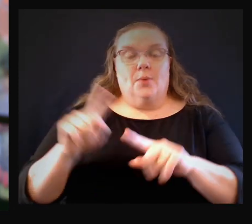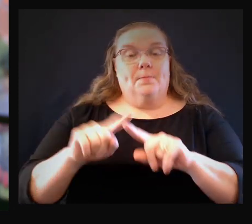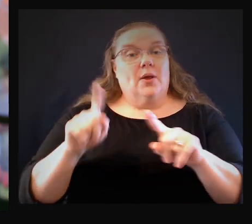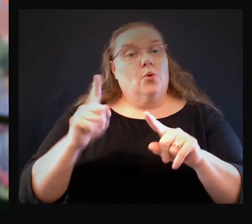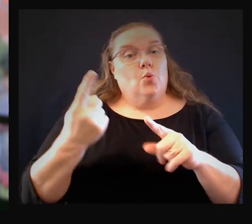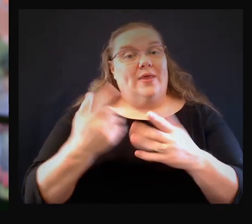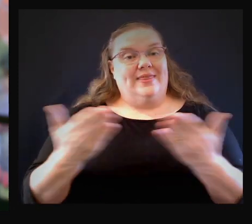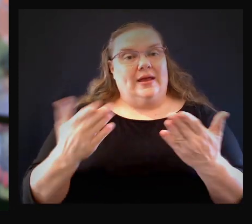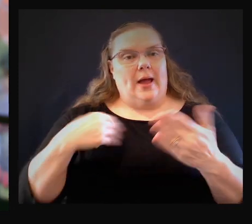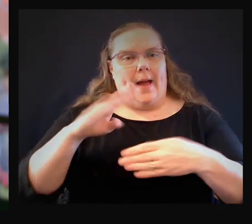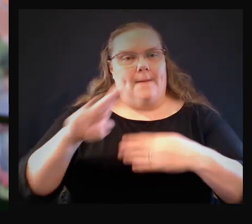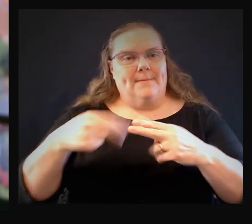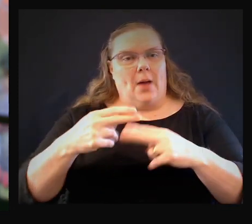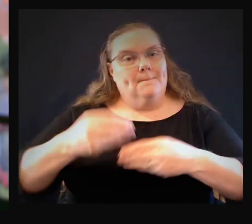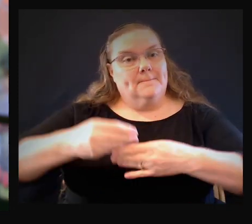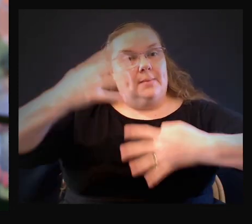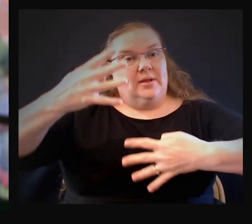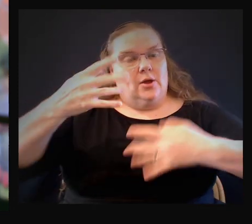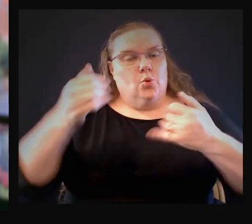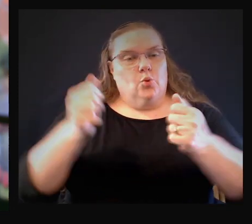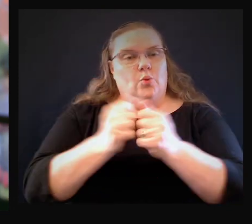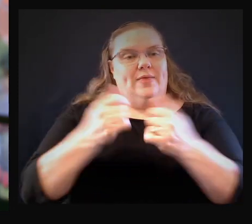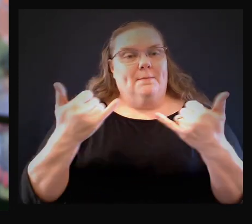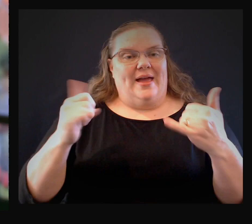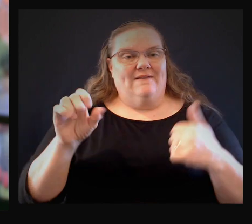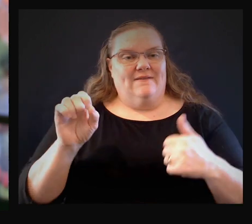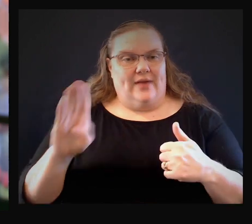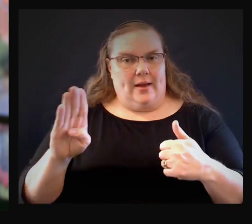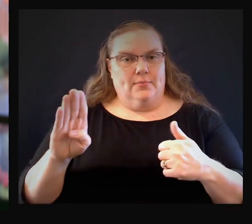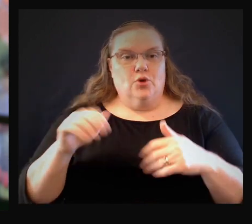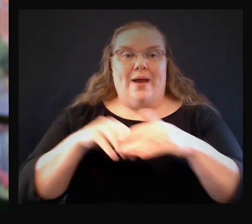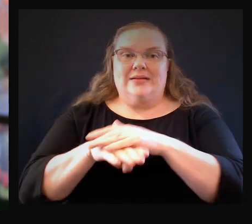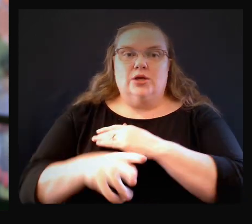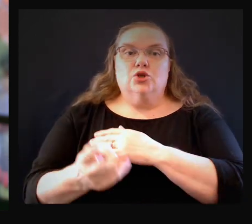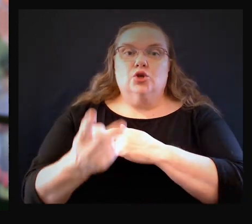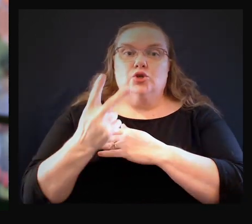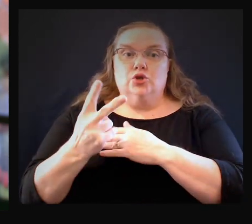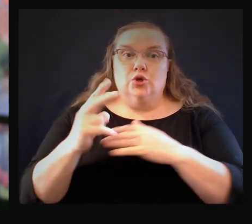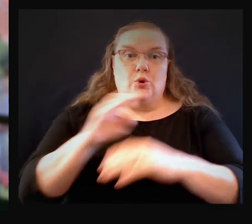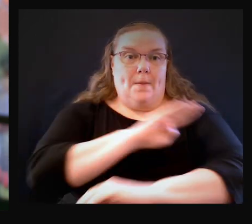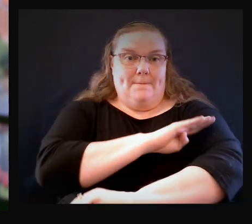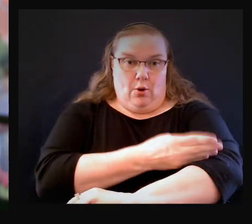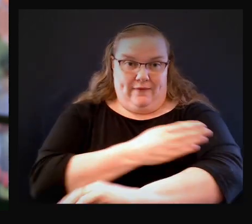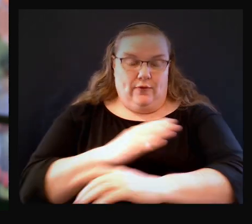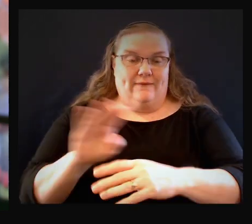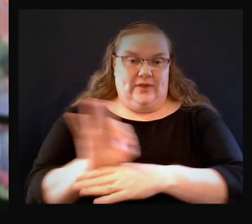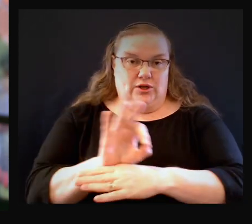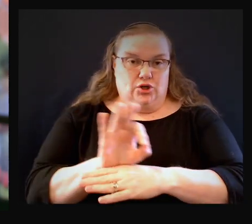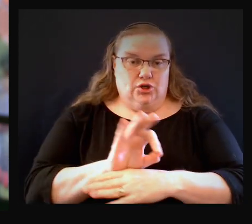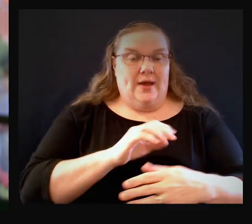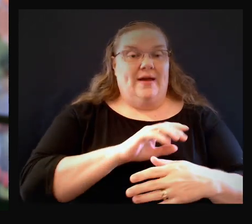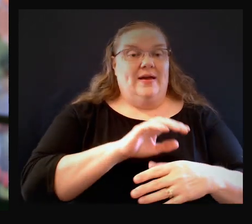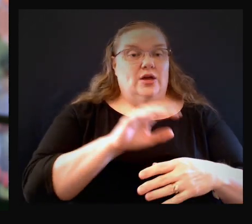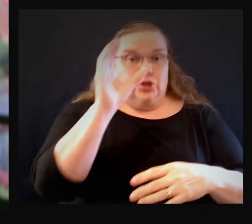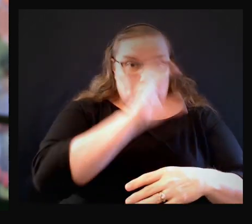about populating your Catalog using PlayFab is you get access to two powerful features, Search and Draft/Published Items.